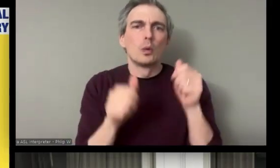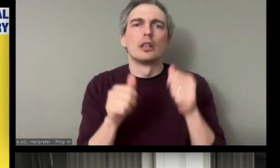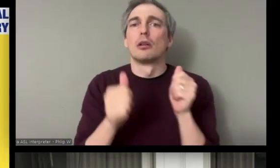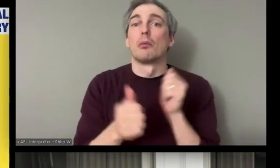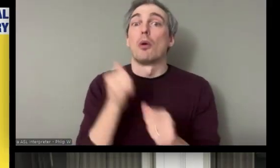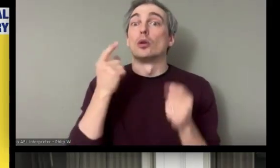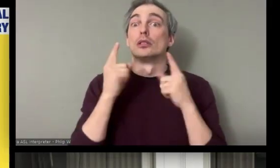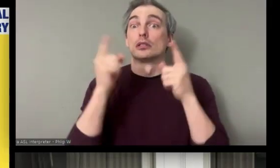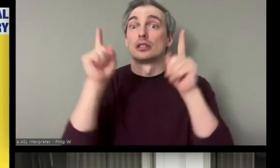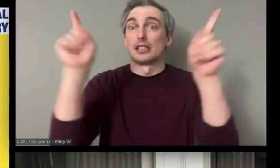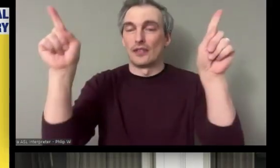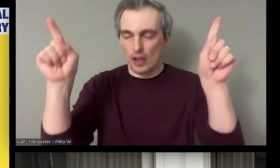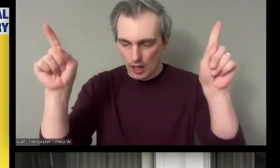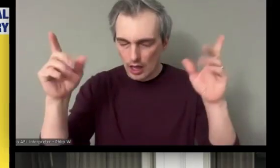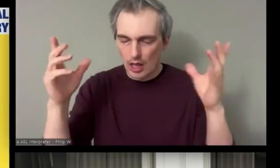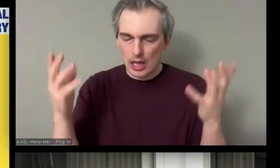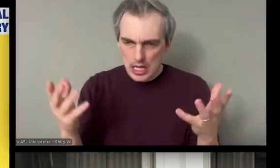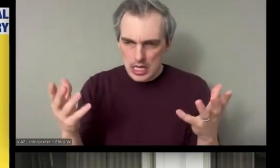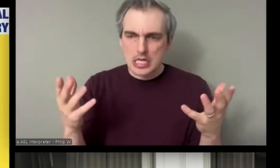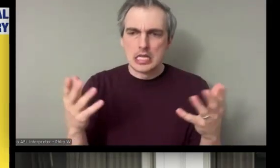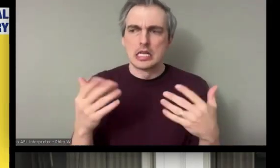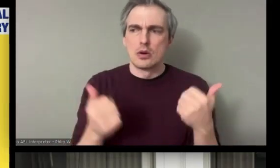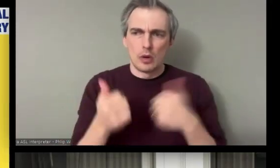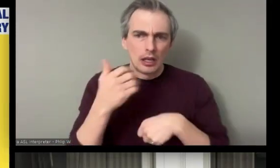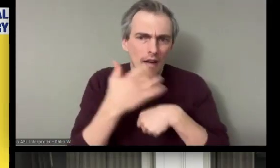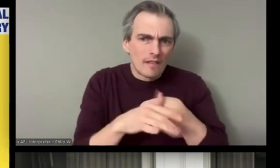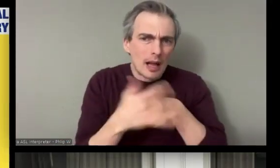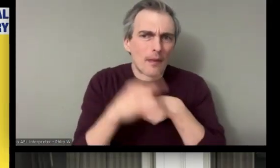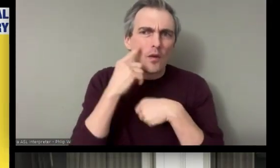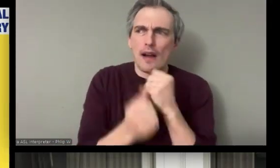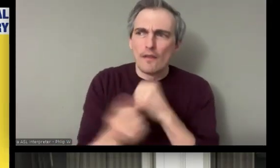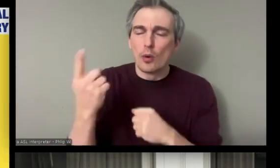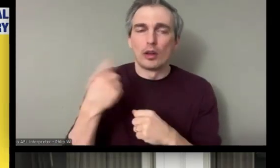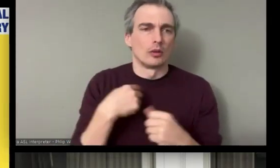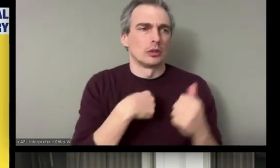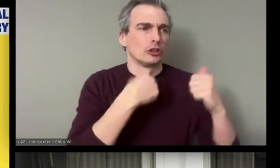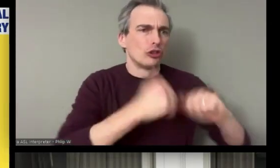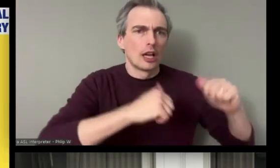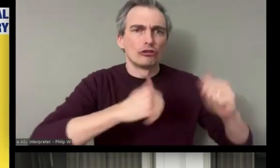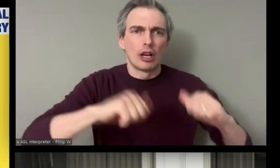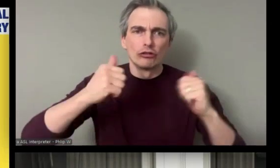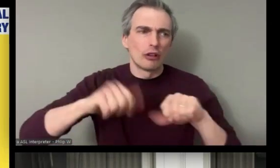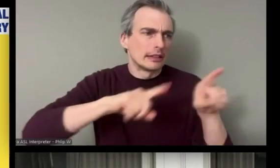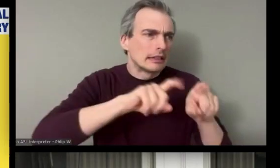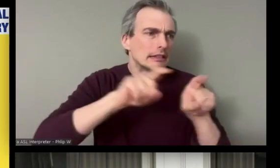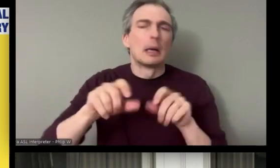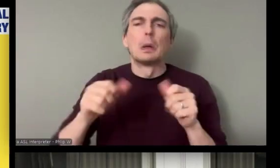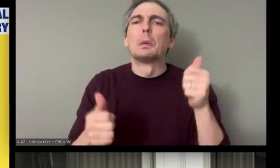And so we would try different platforms, and see what features they had. See what we could improve.